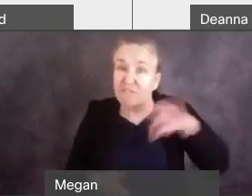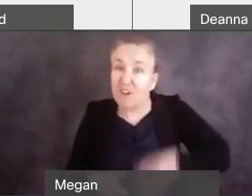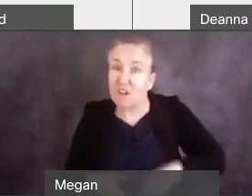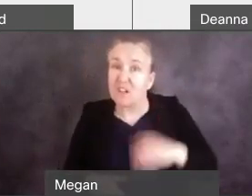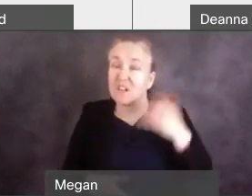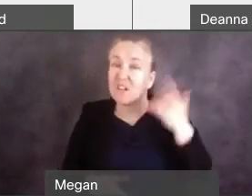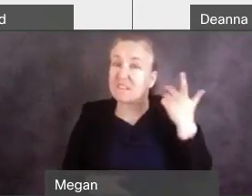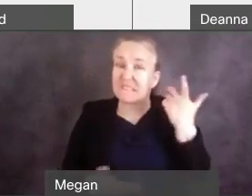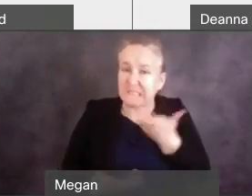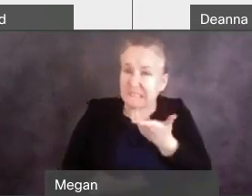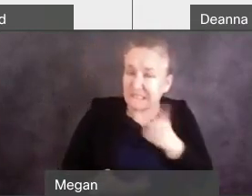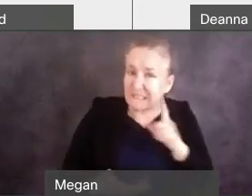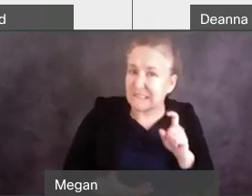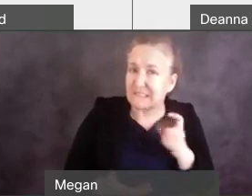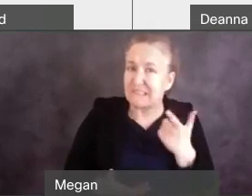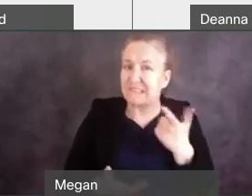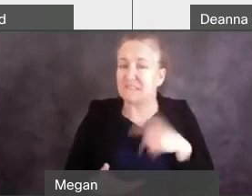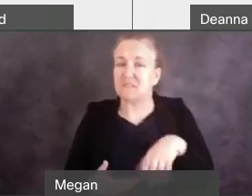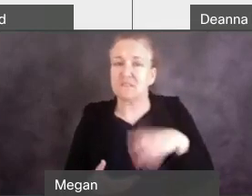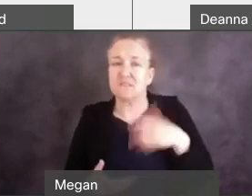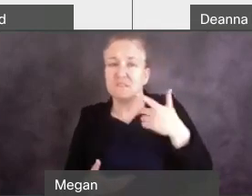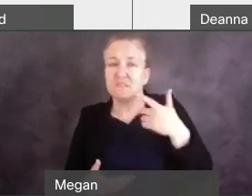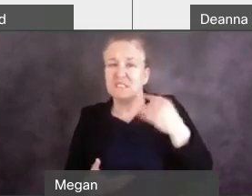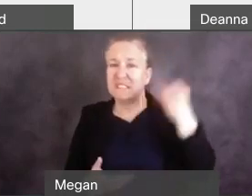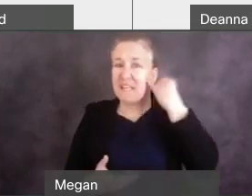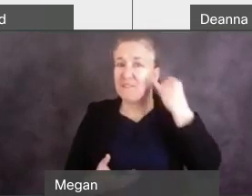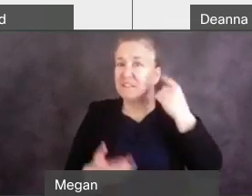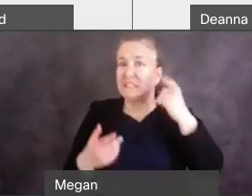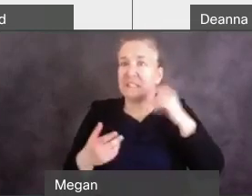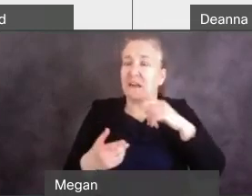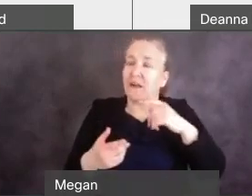you know, four months or six months down the road? Would it still be helpful at